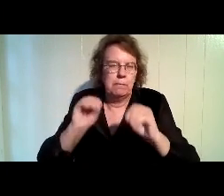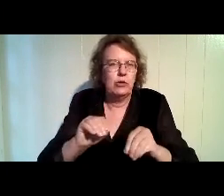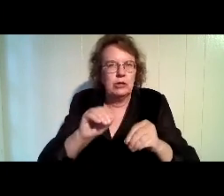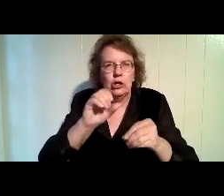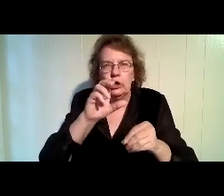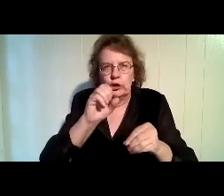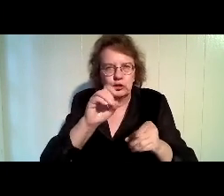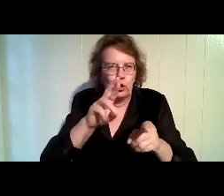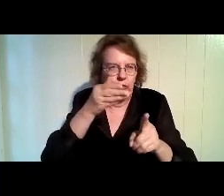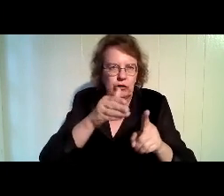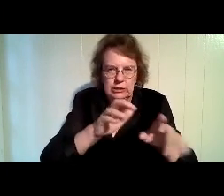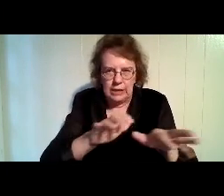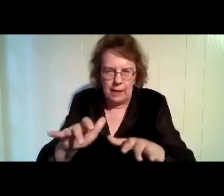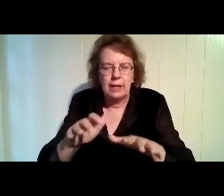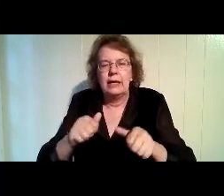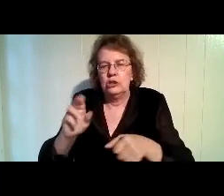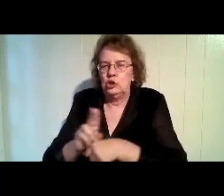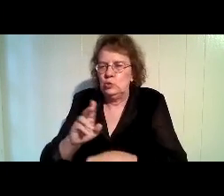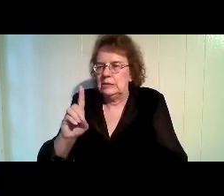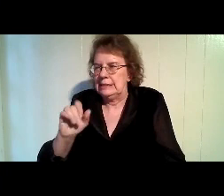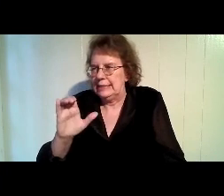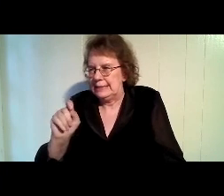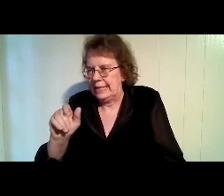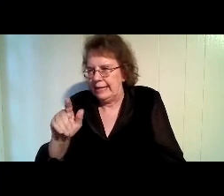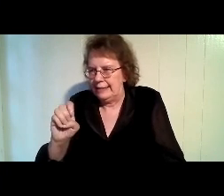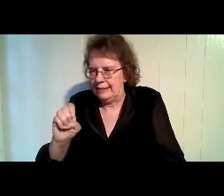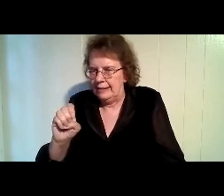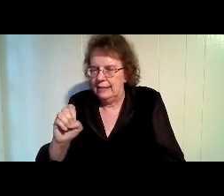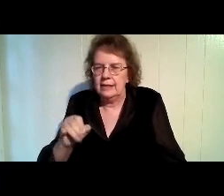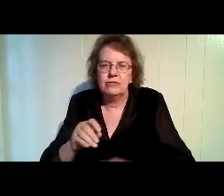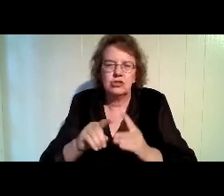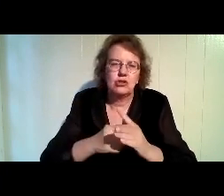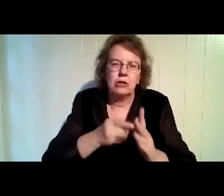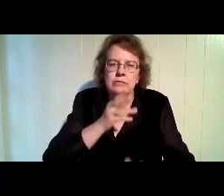dictate. To start the dictate tool, you use the Windows Key and H button.